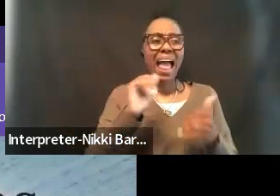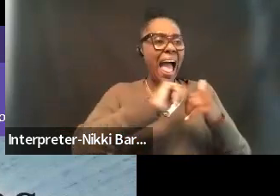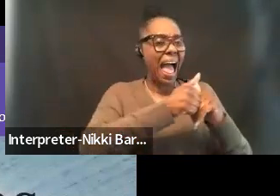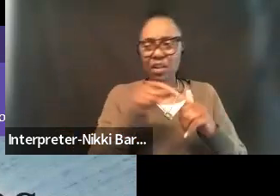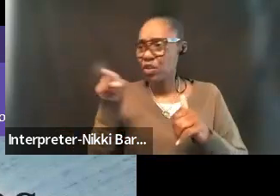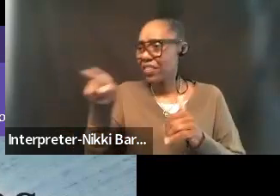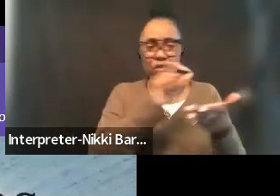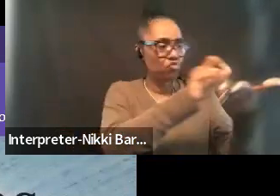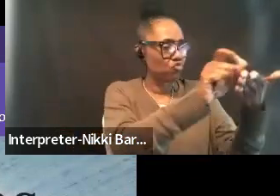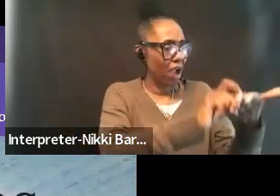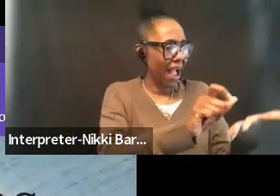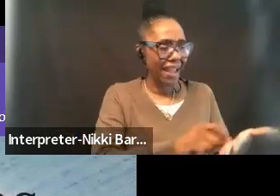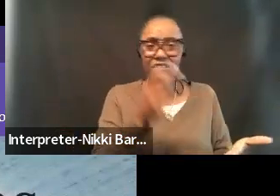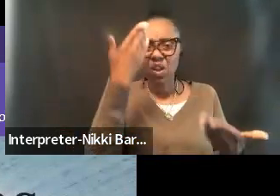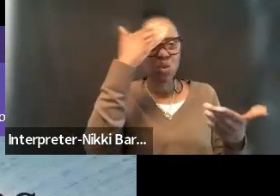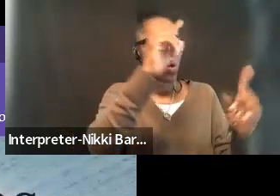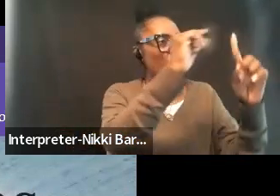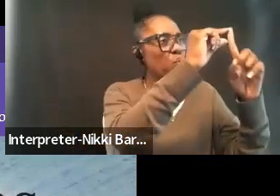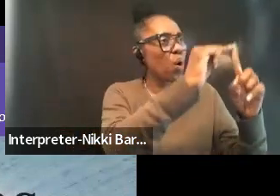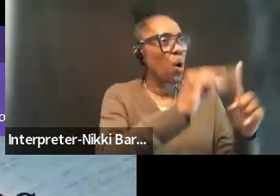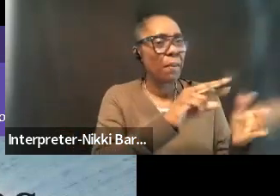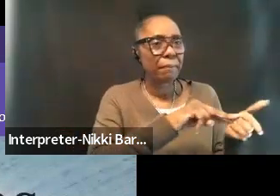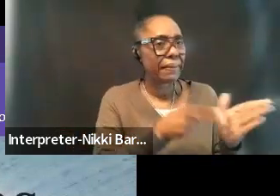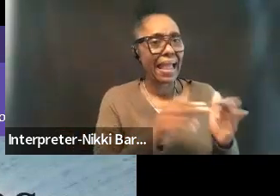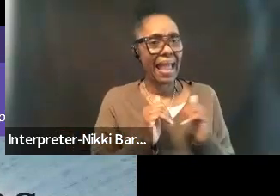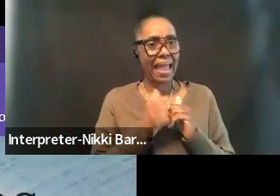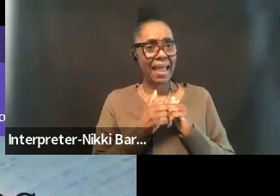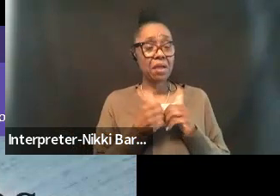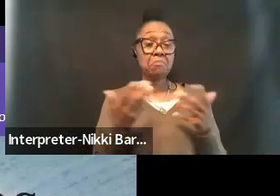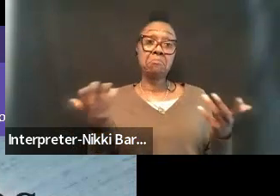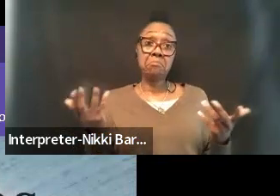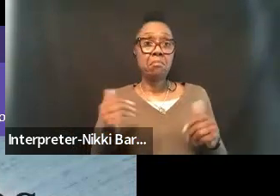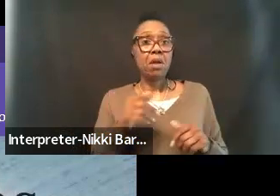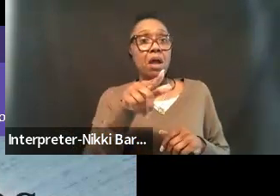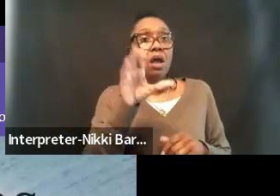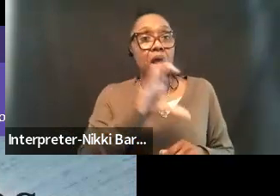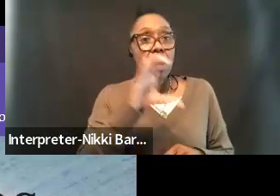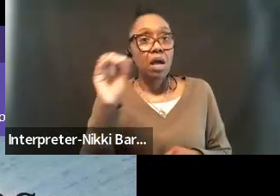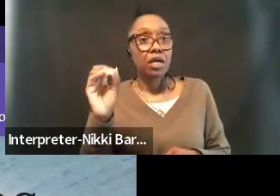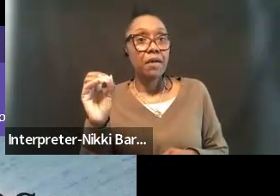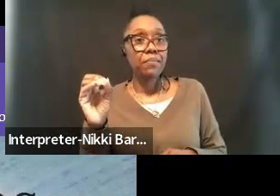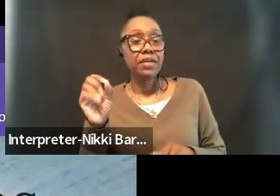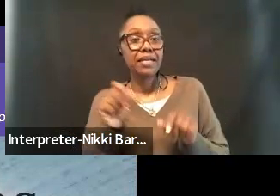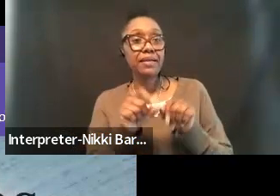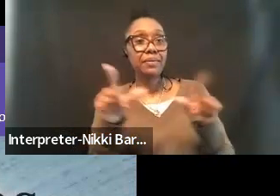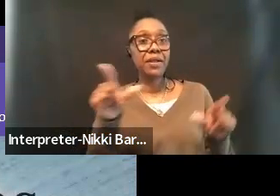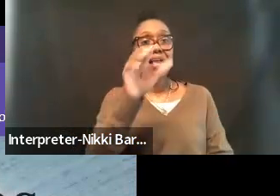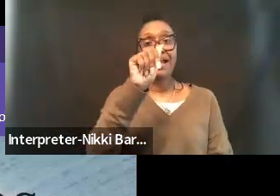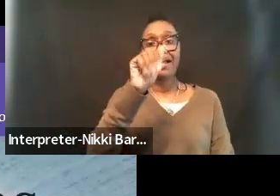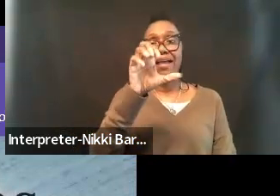So here's some thoughts and ideas. a company has put out their action. Dictionary.